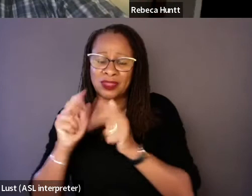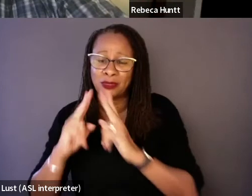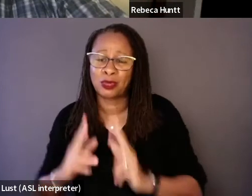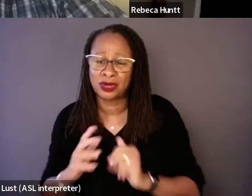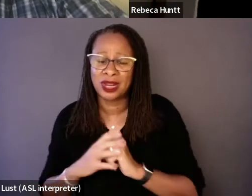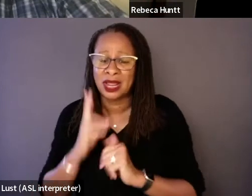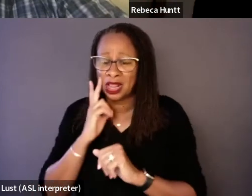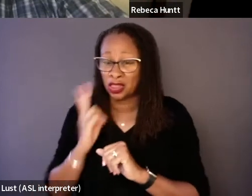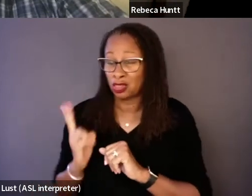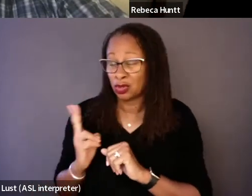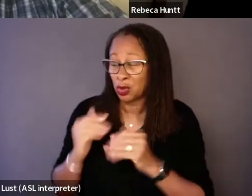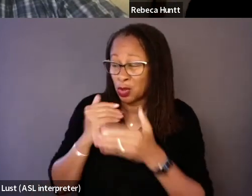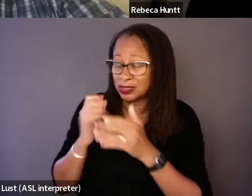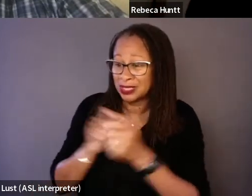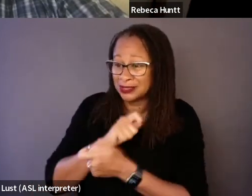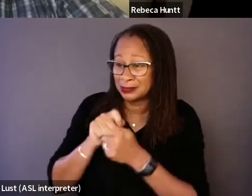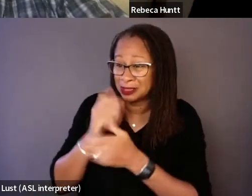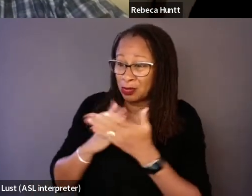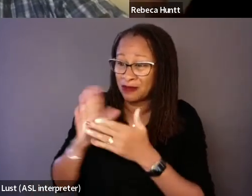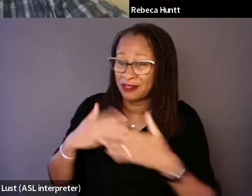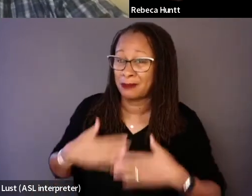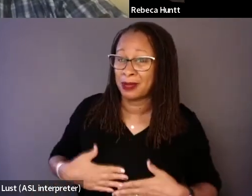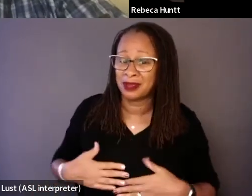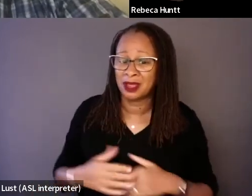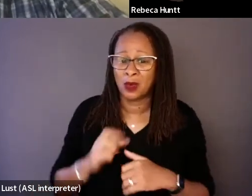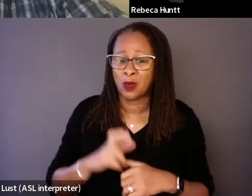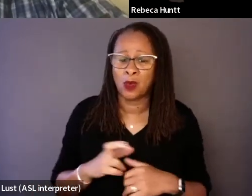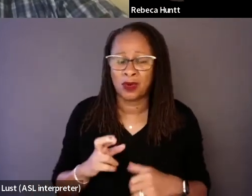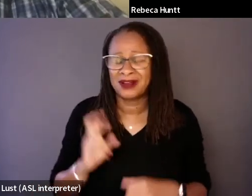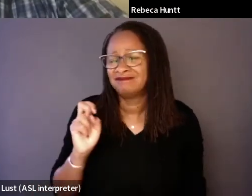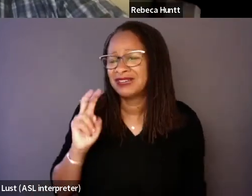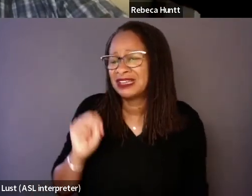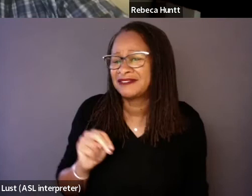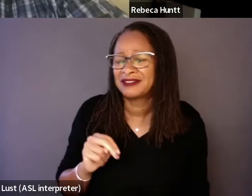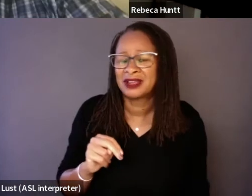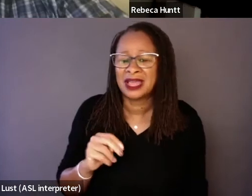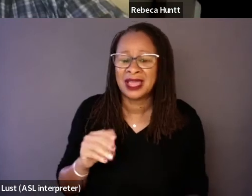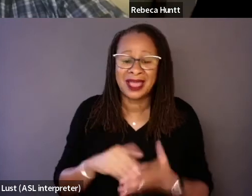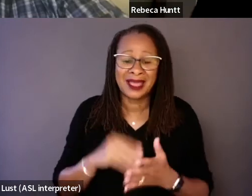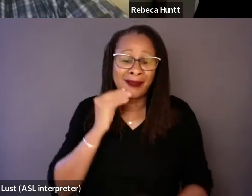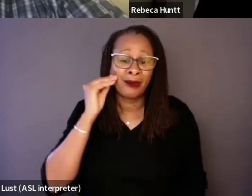of them or even like being home and seeing -- being able to see a certain part of my wall, like